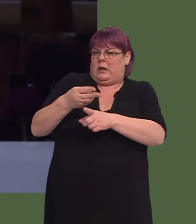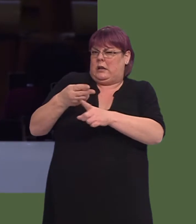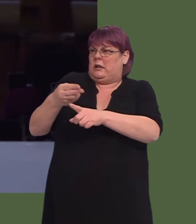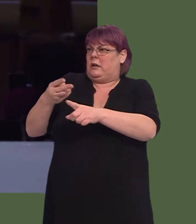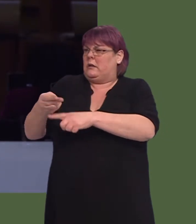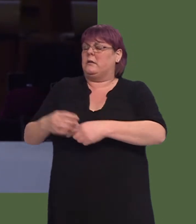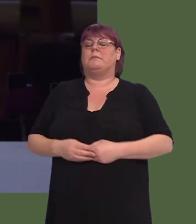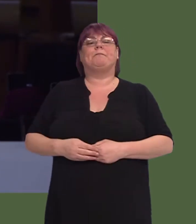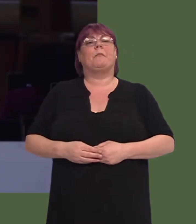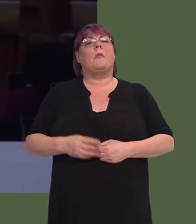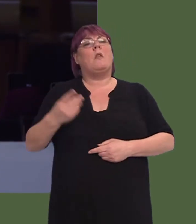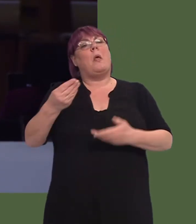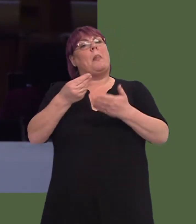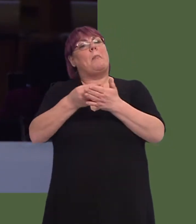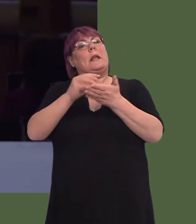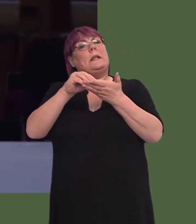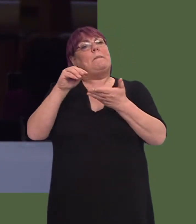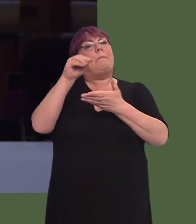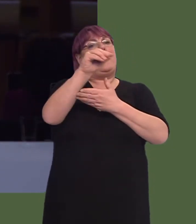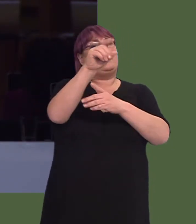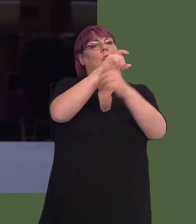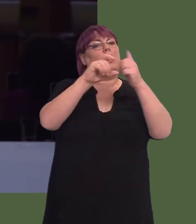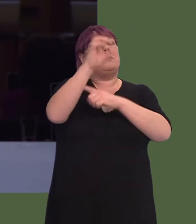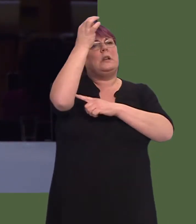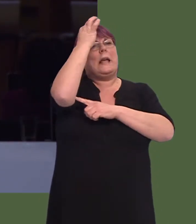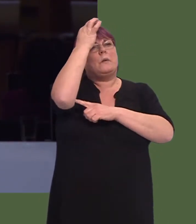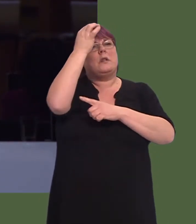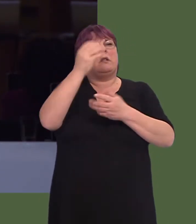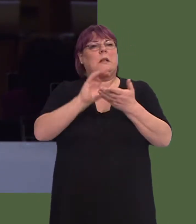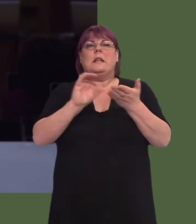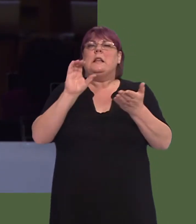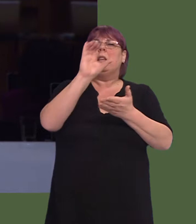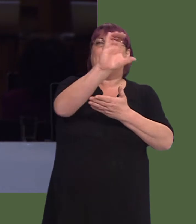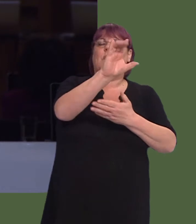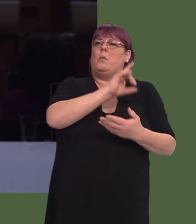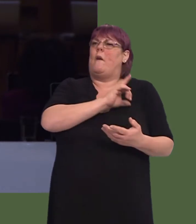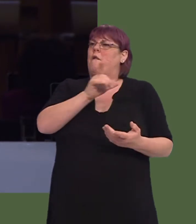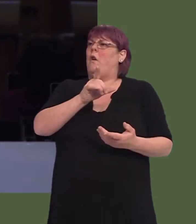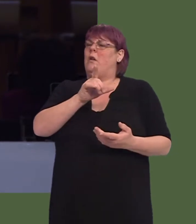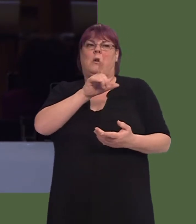on community councils be justified, in that it requires the expense of a chief executive,